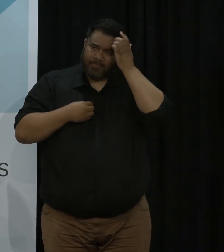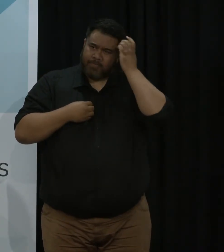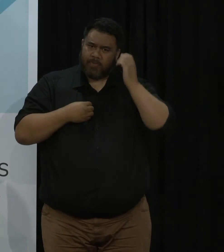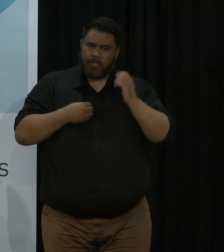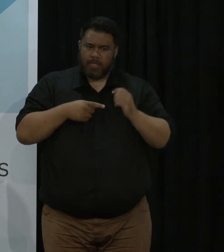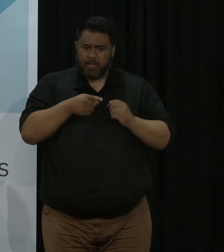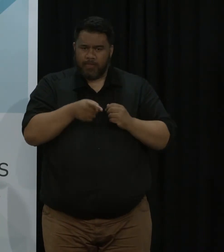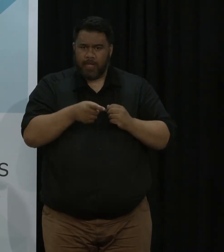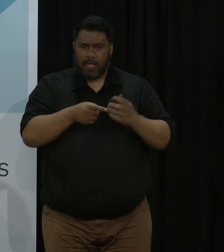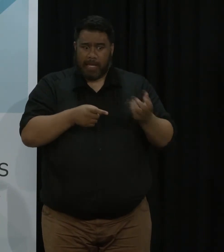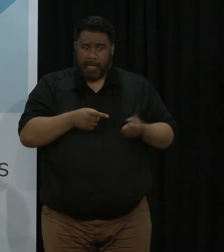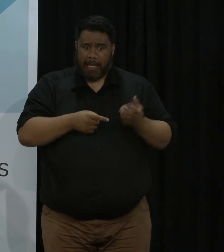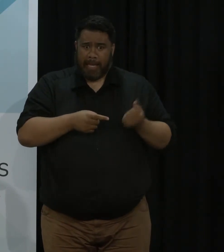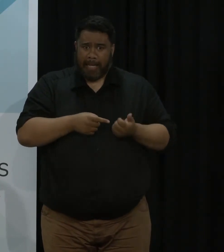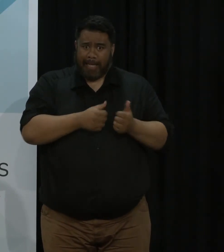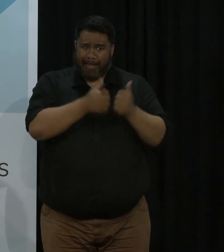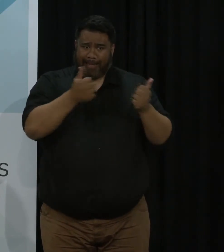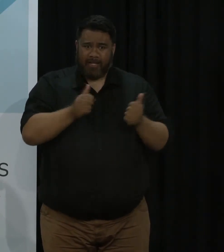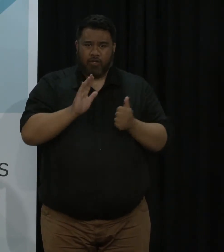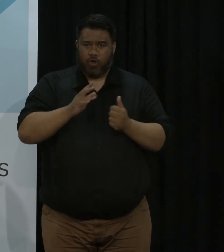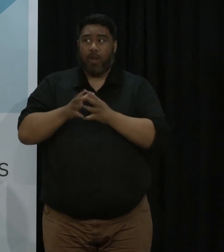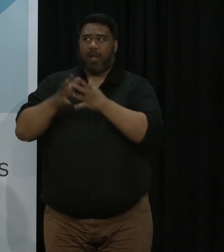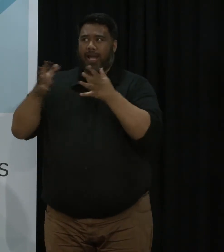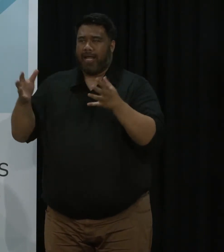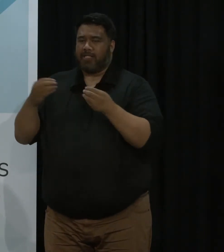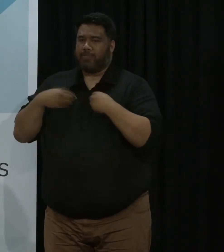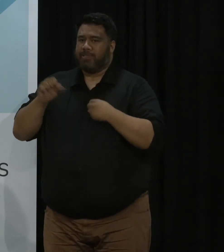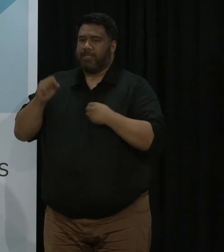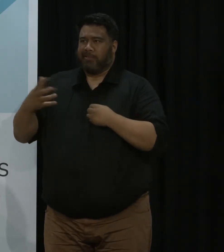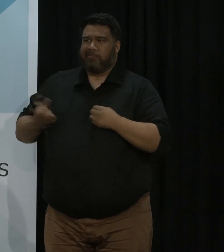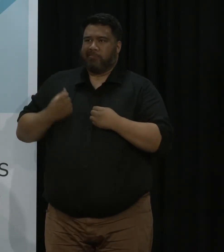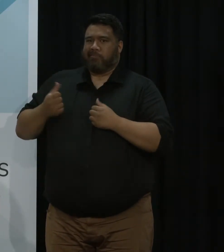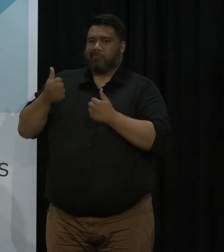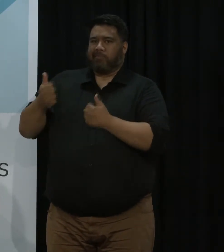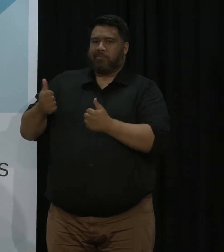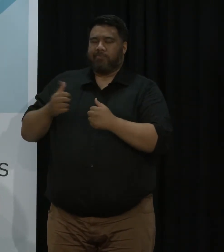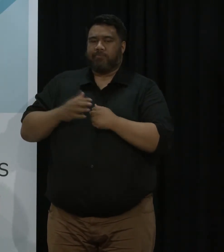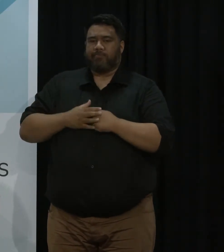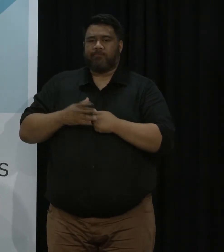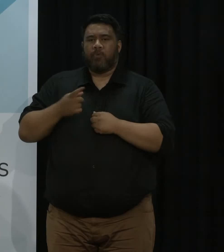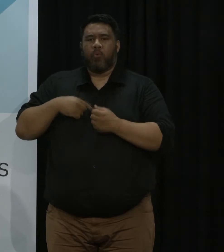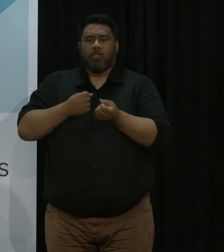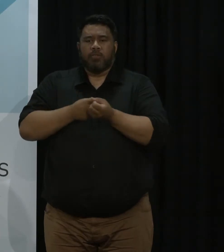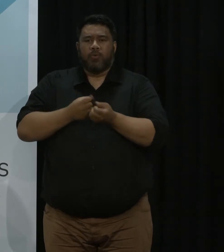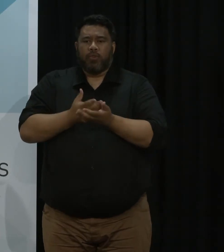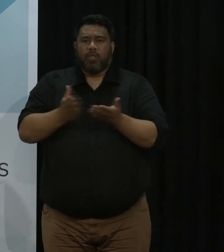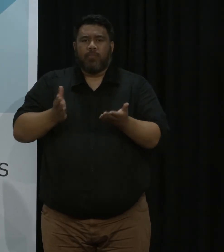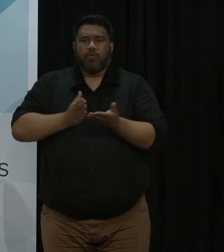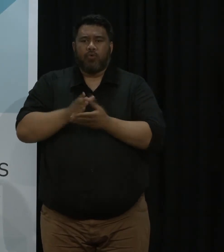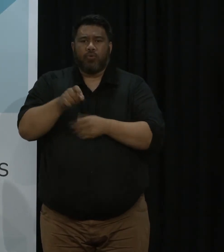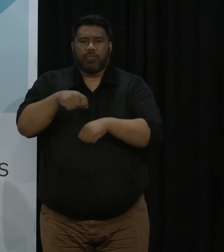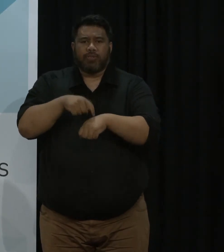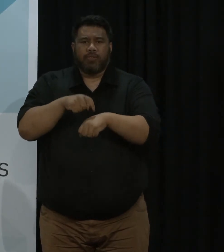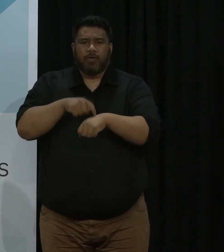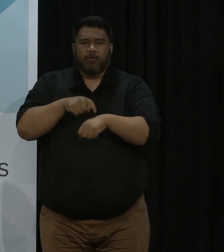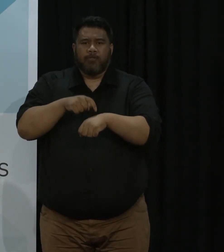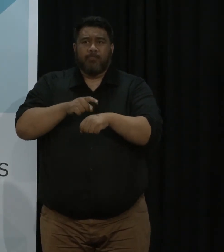22 October an the small businesses have not had that kind of return. It has mainly been the very larger ones that